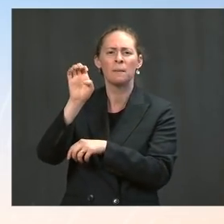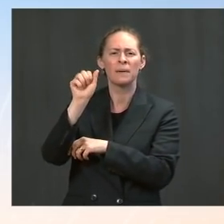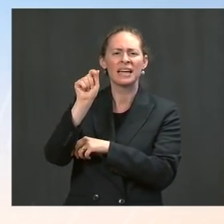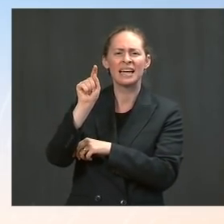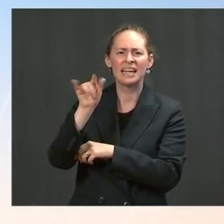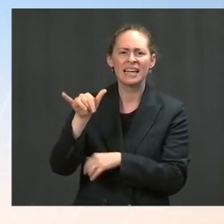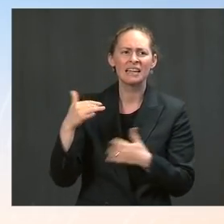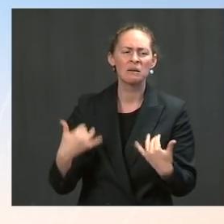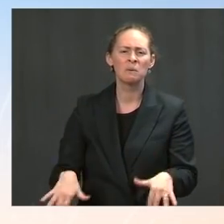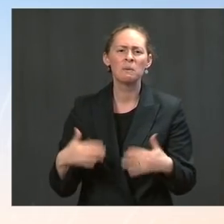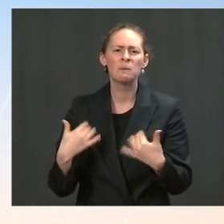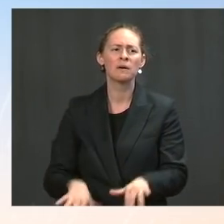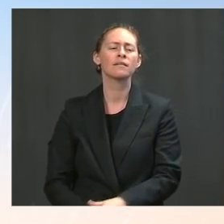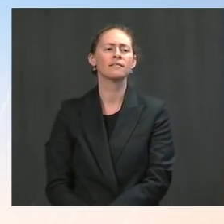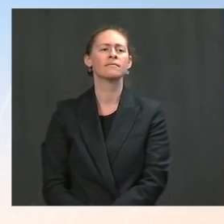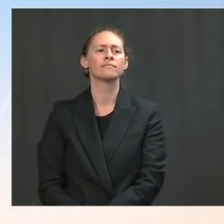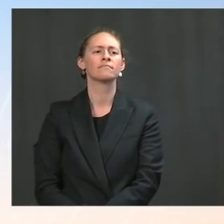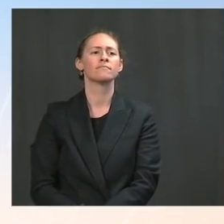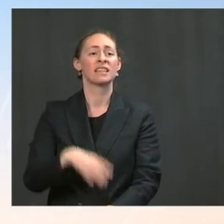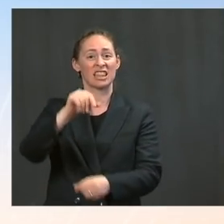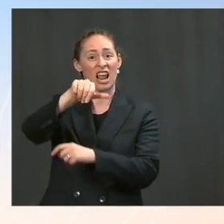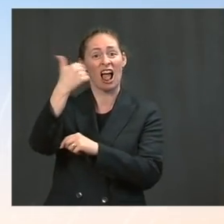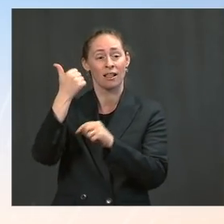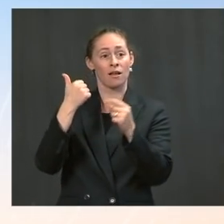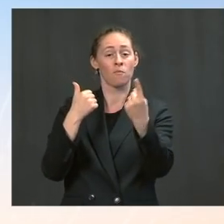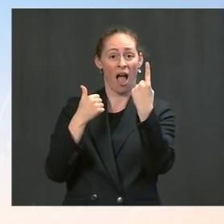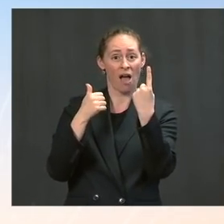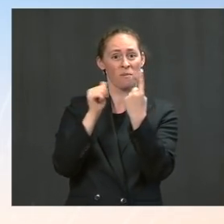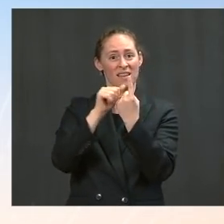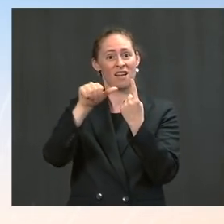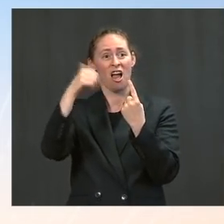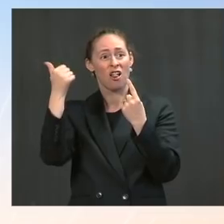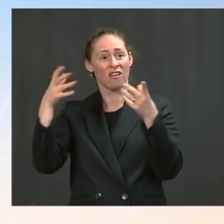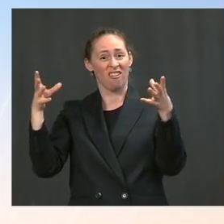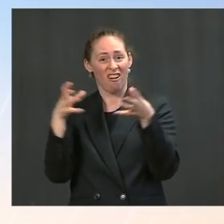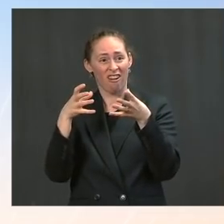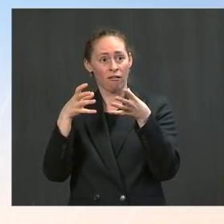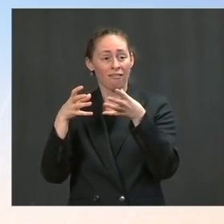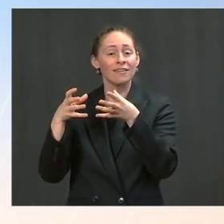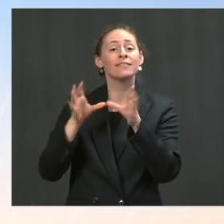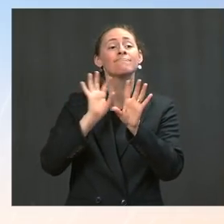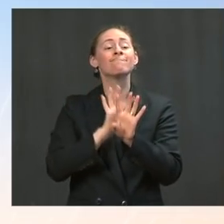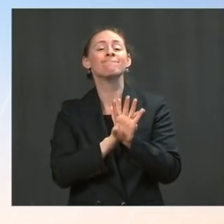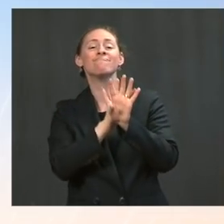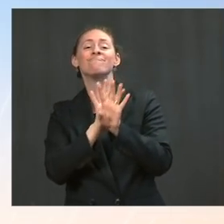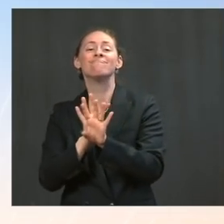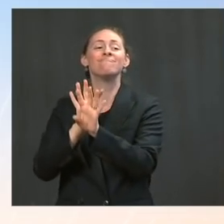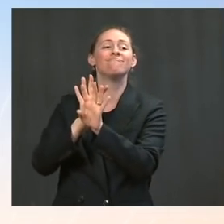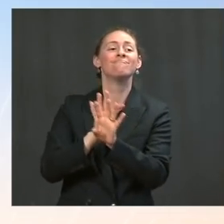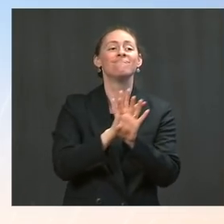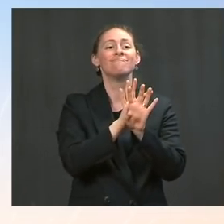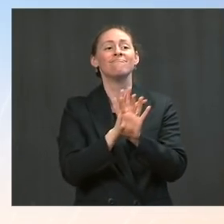in the Hart building, chanting and singing and were arrested -- not taken to a holding cell -- holding area,